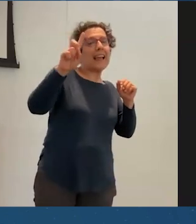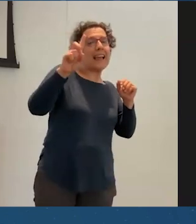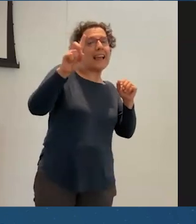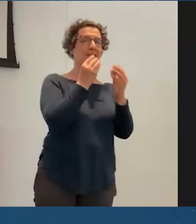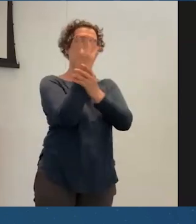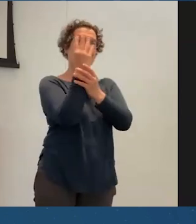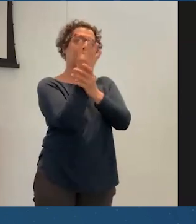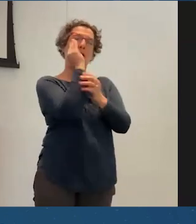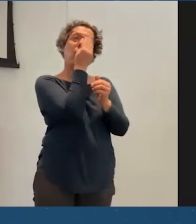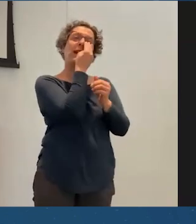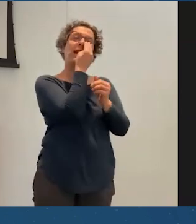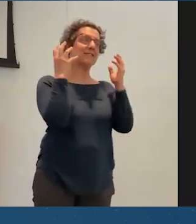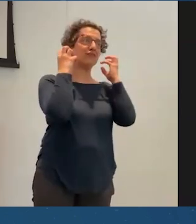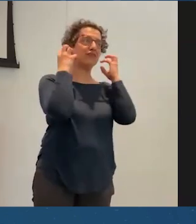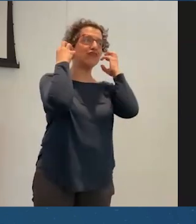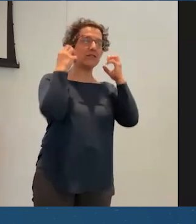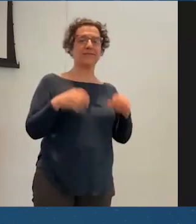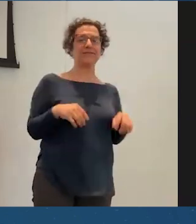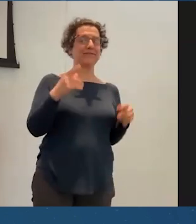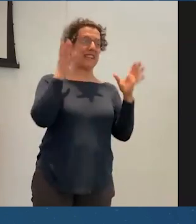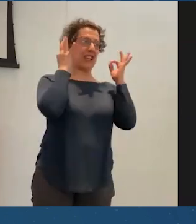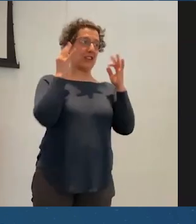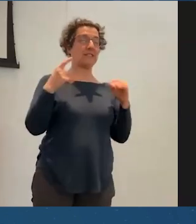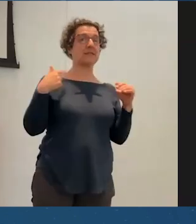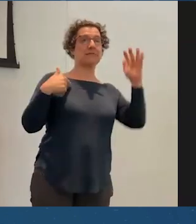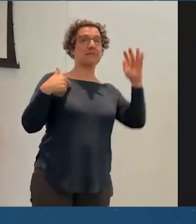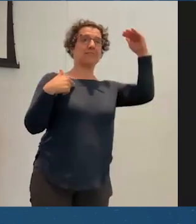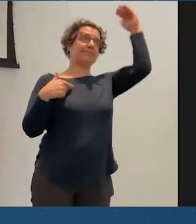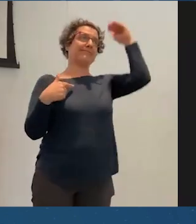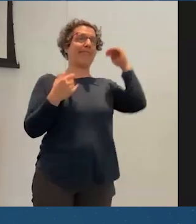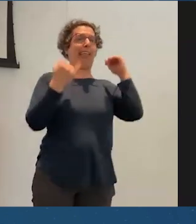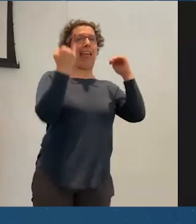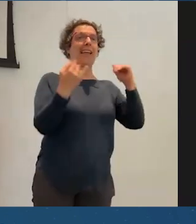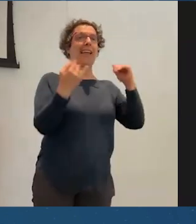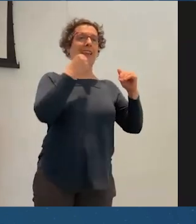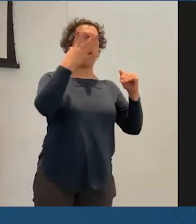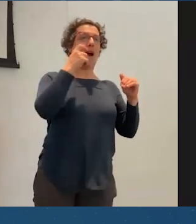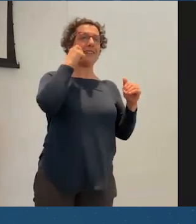And I am a somewhat tall, lanky, white-skinned female